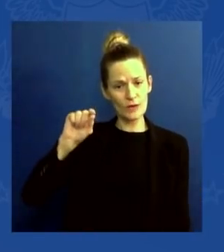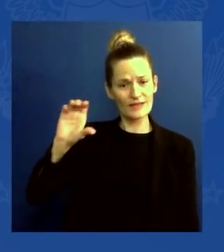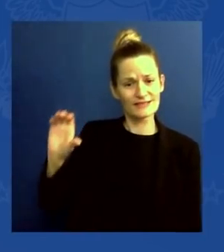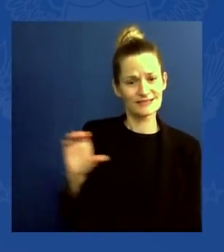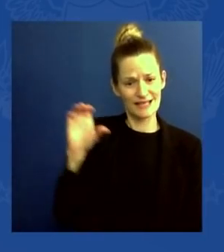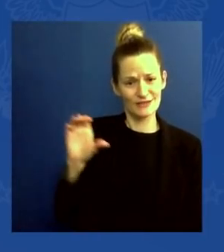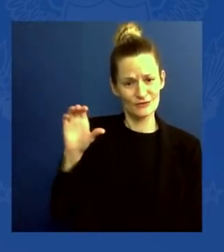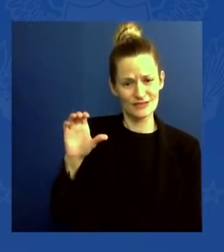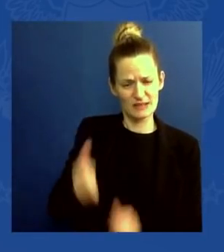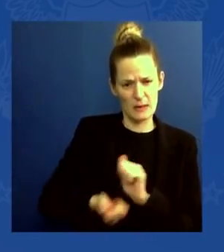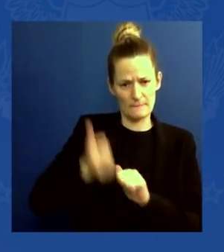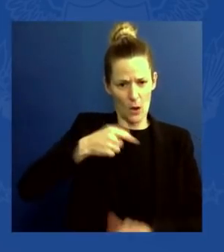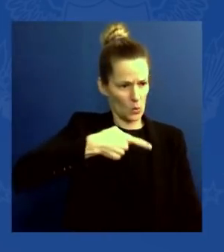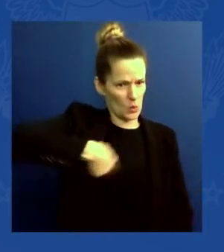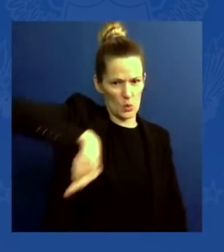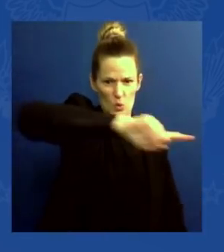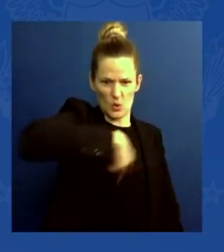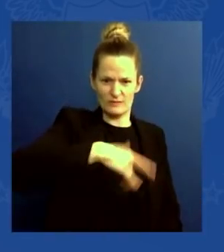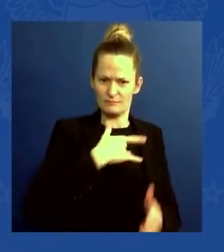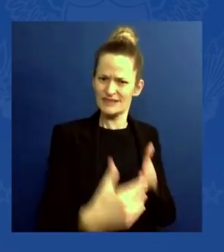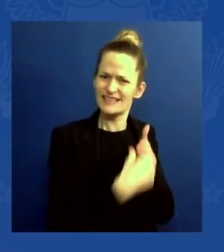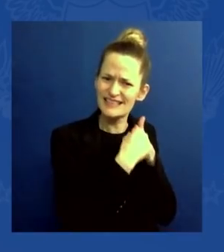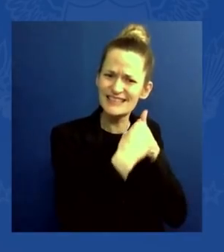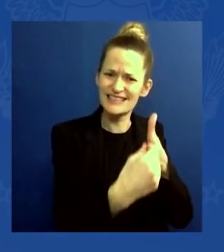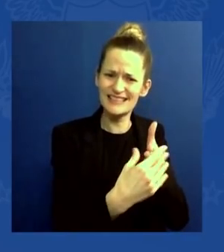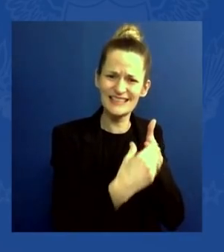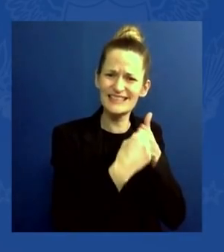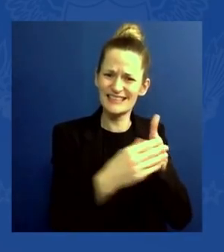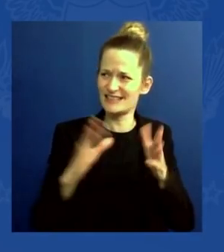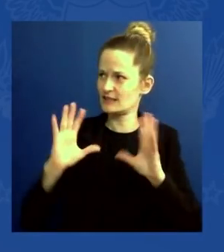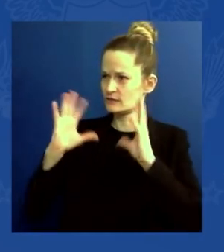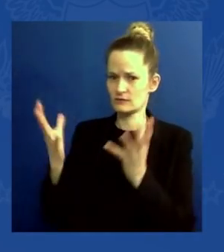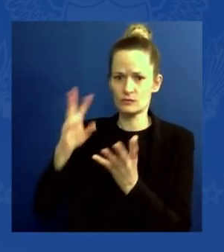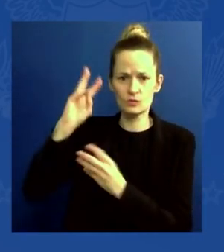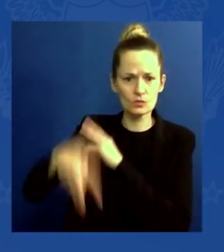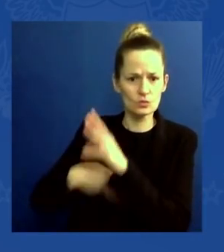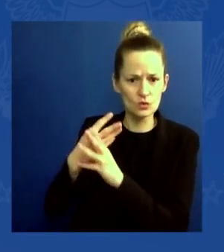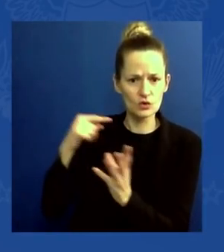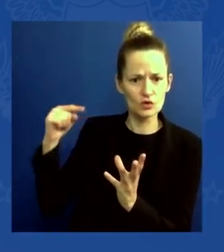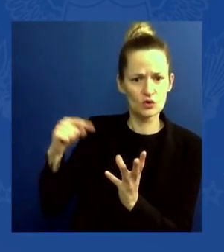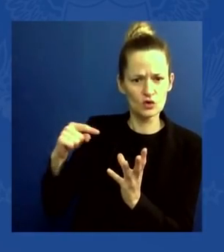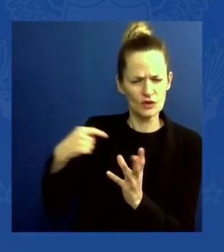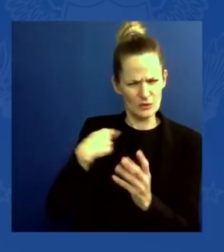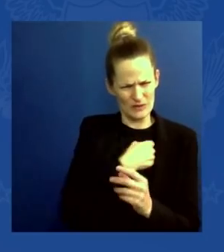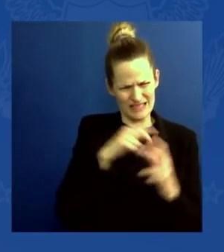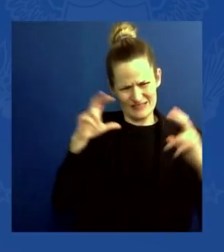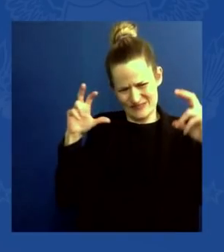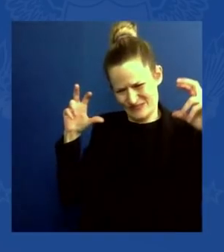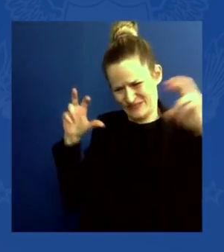You've heard me say it a thousand times: Jill would say -- my wife says, "Any -- any country that out-educates us is going to outcompete us."